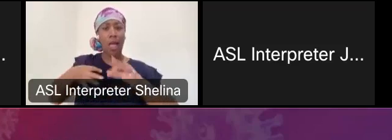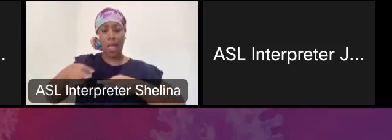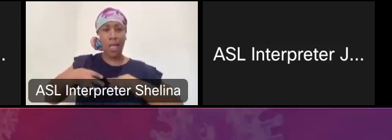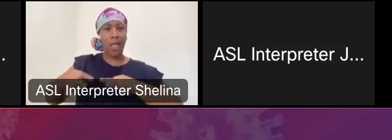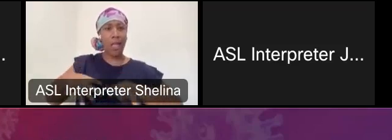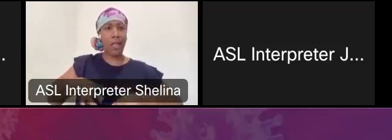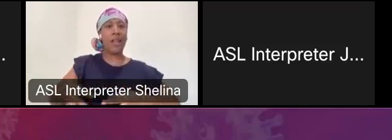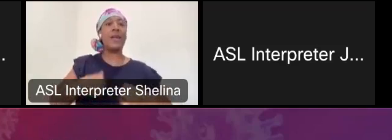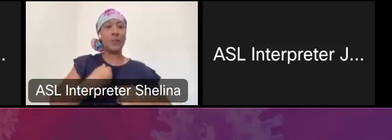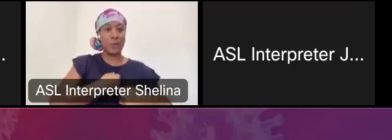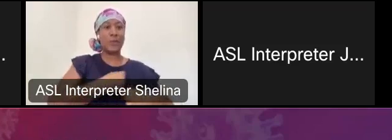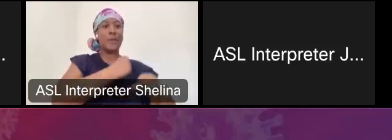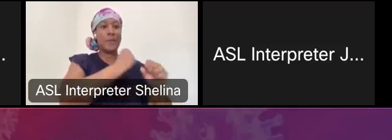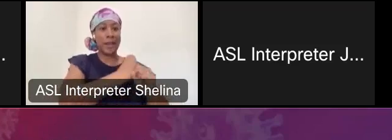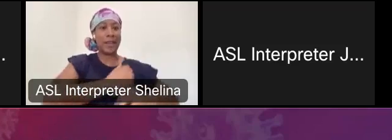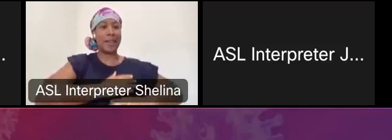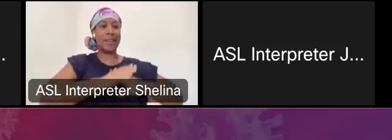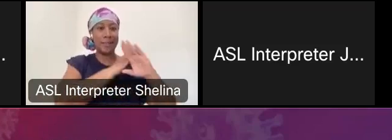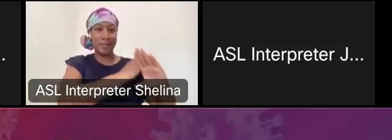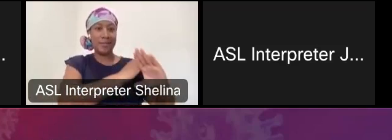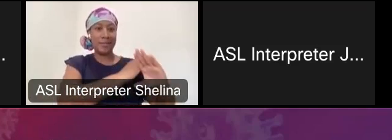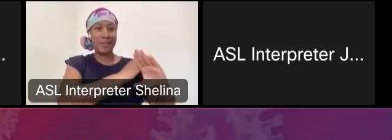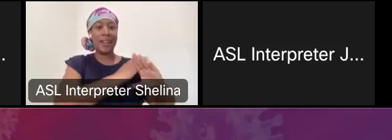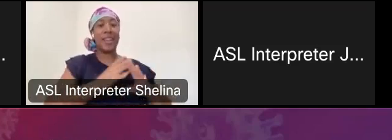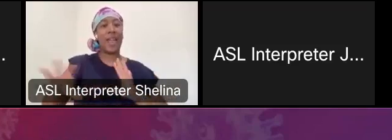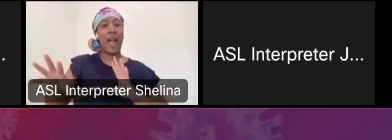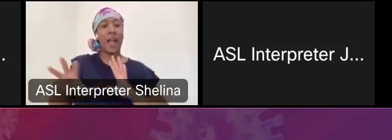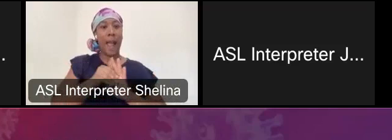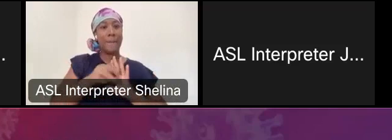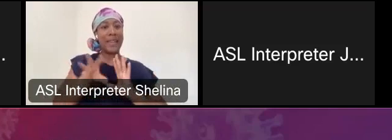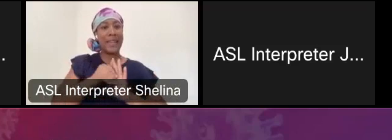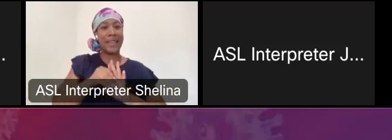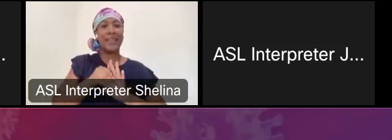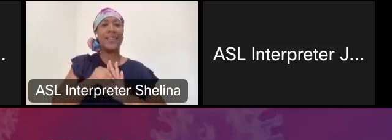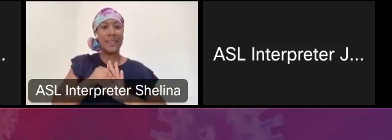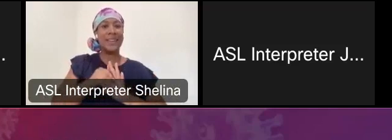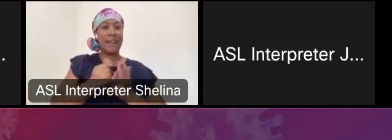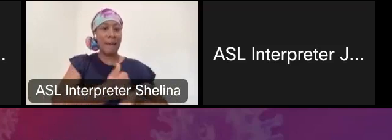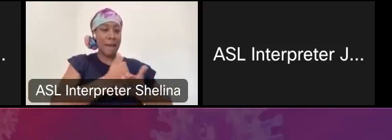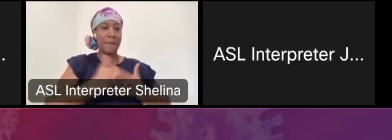The body then uses the copy of the protein to teach the body to fight against 18.